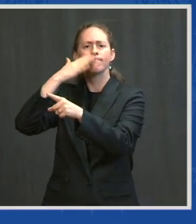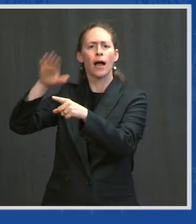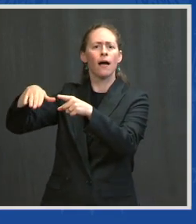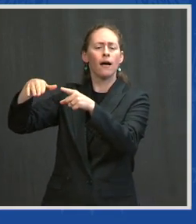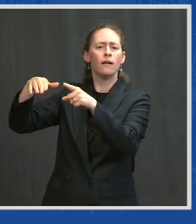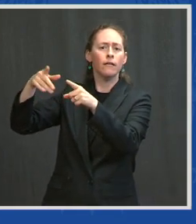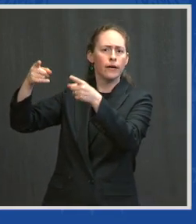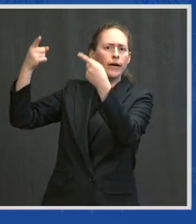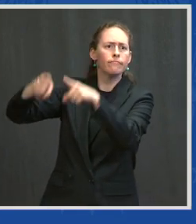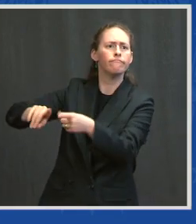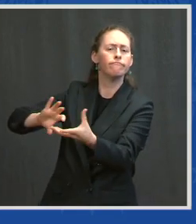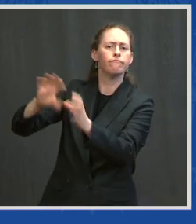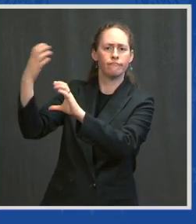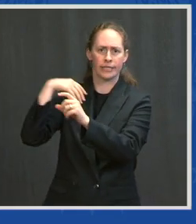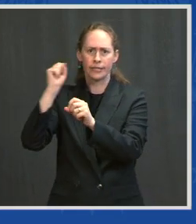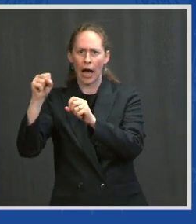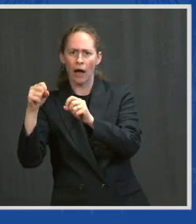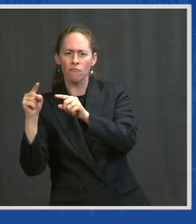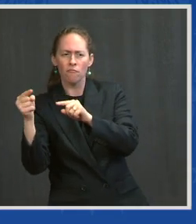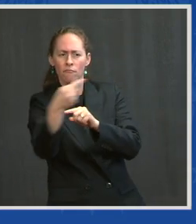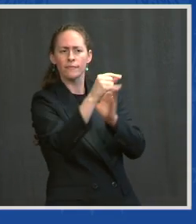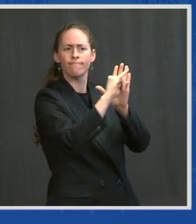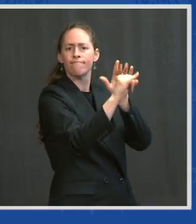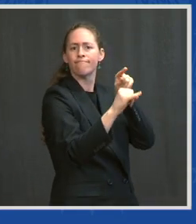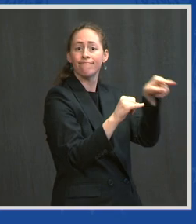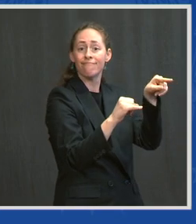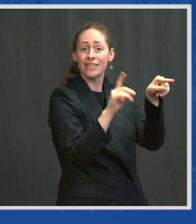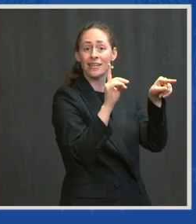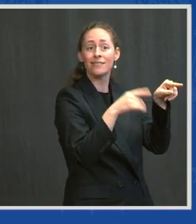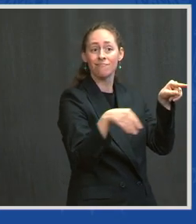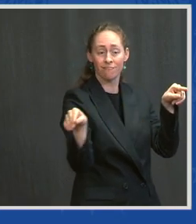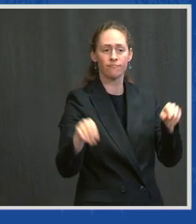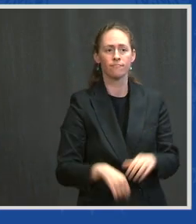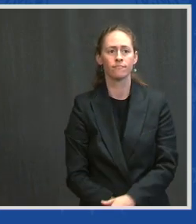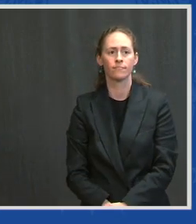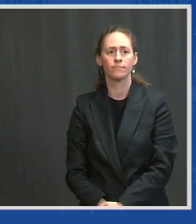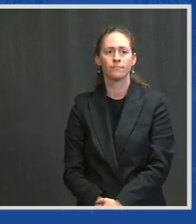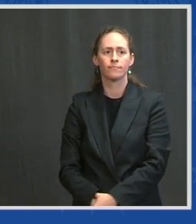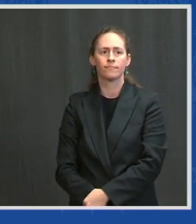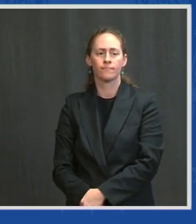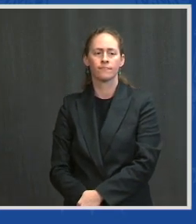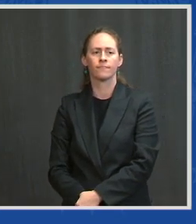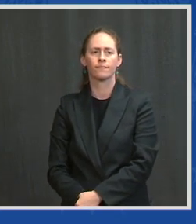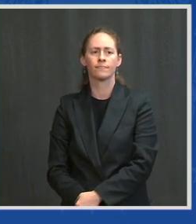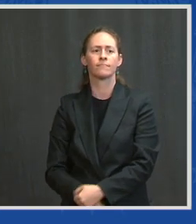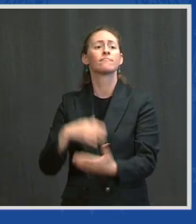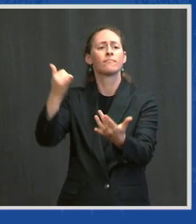to help bring more intelligence and law enforcement resources to bear -- as well as with the public,